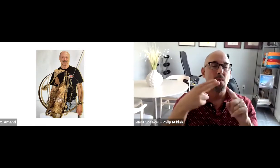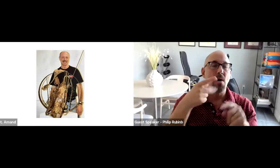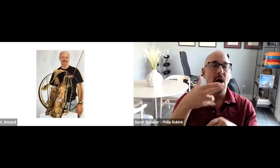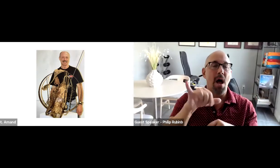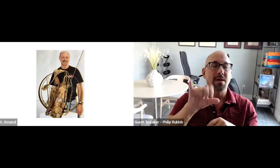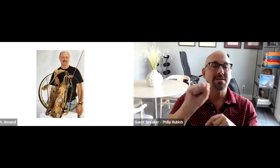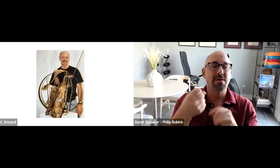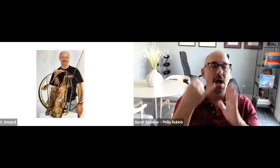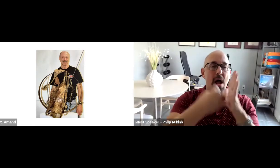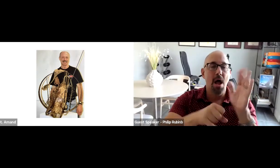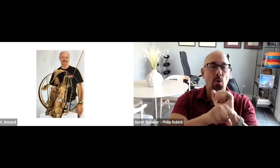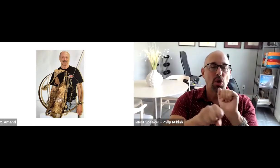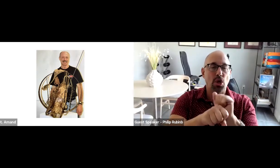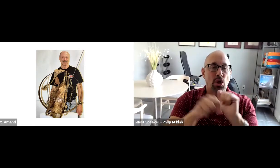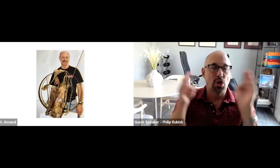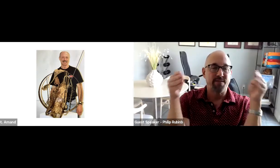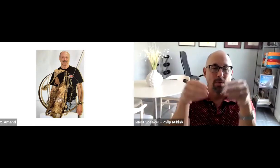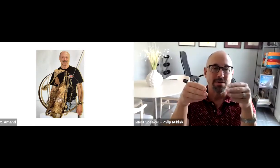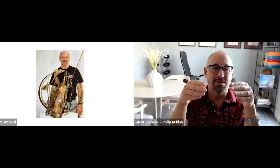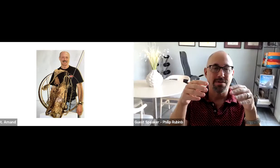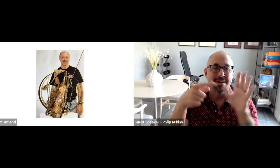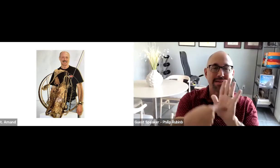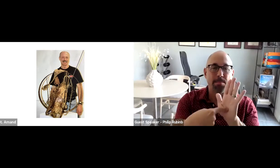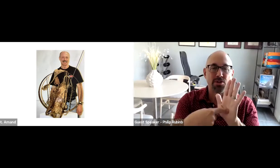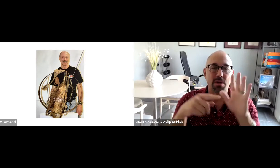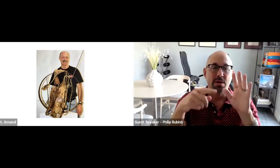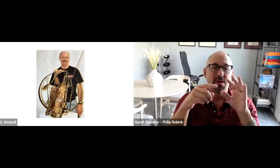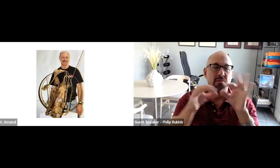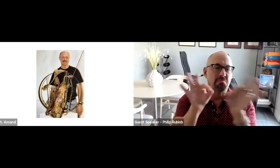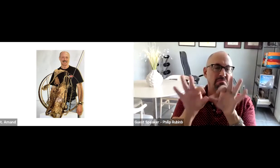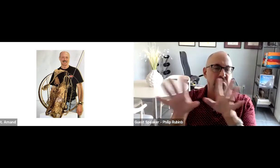and she's going to talk more about Guy's artwork.